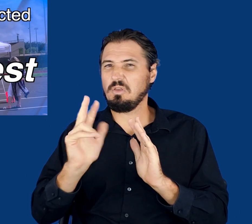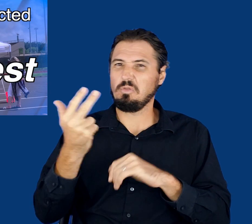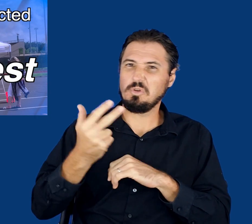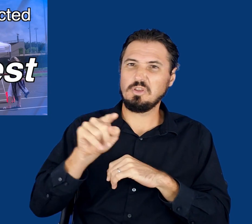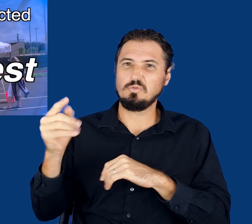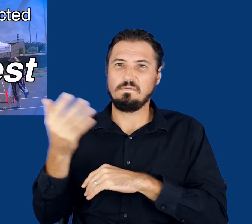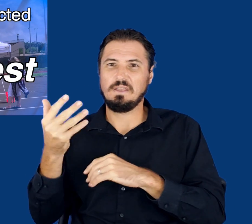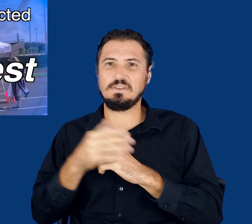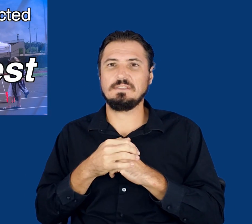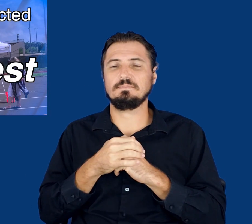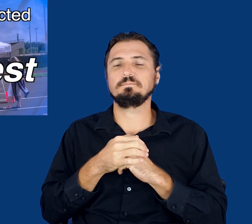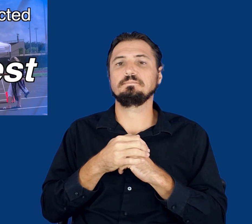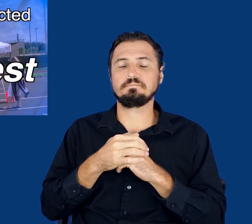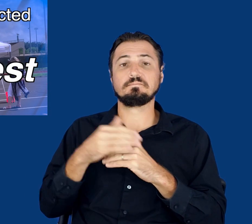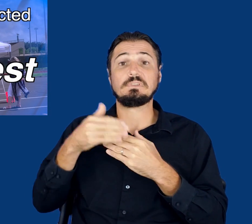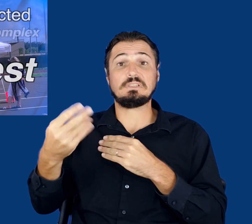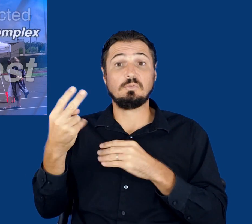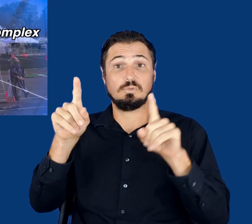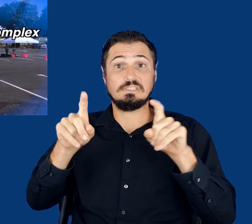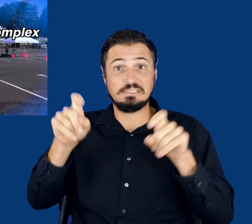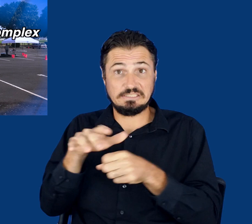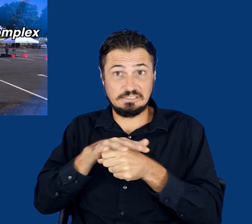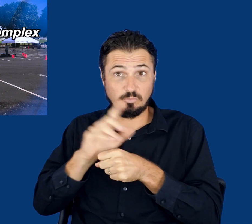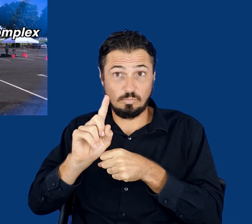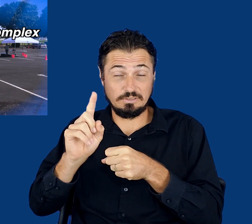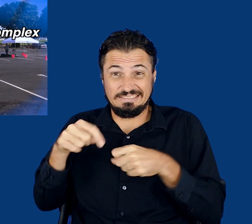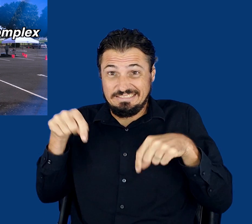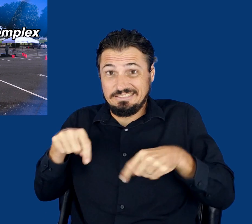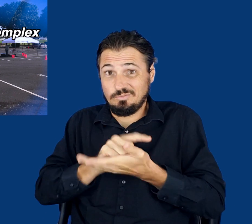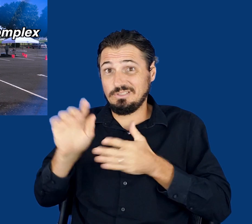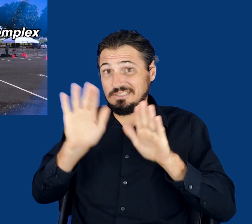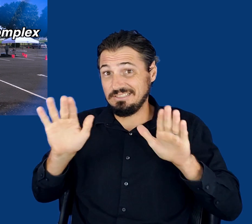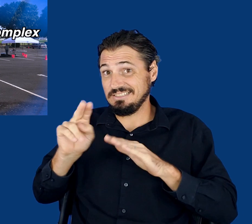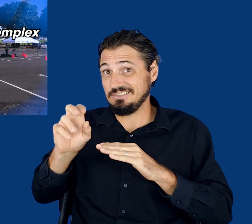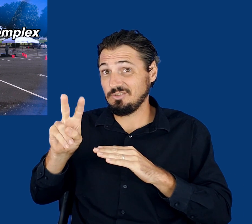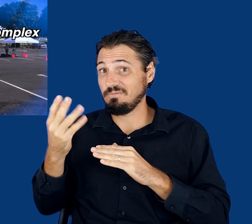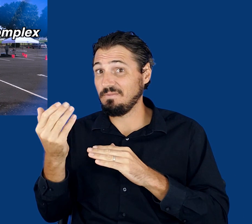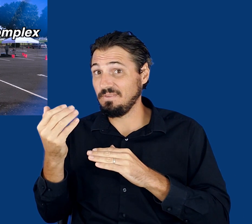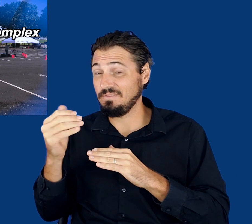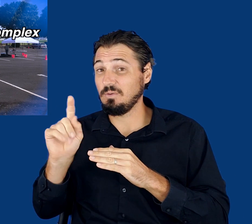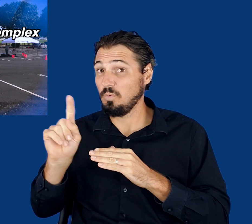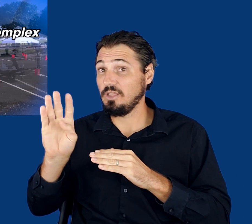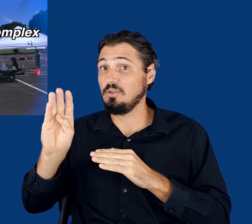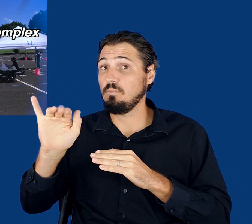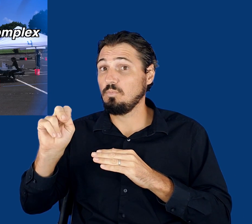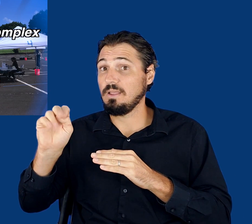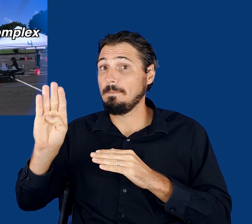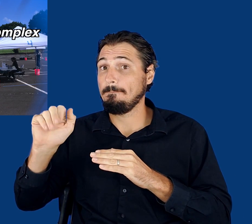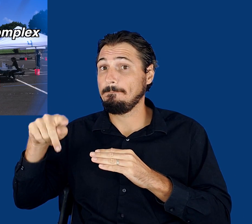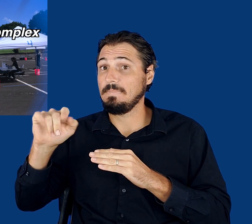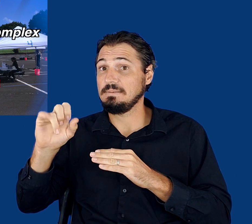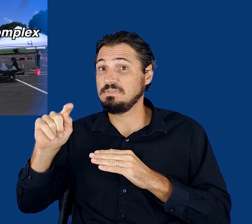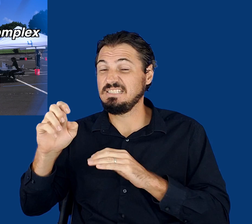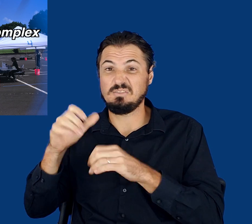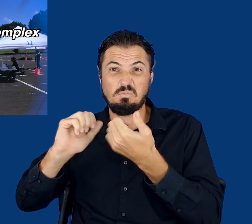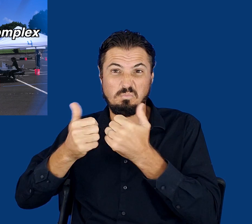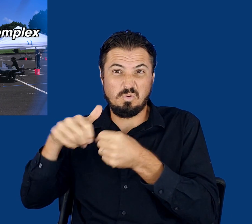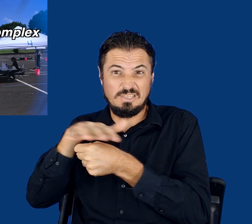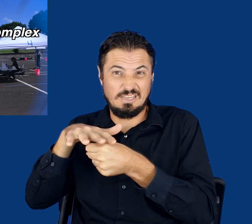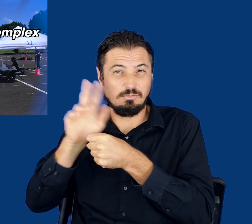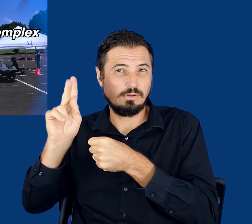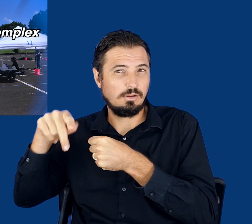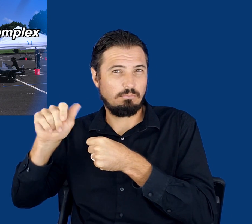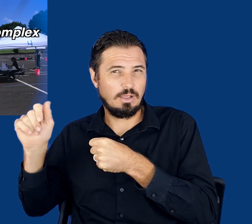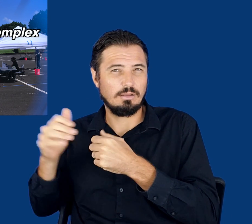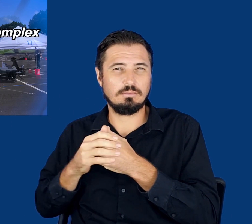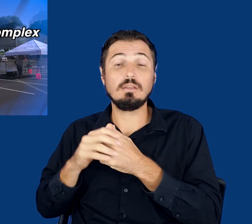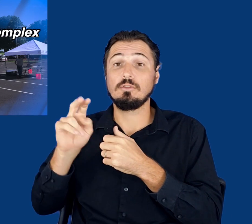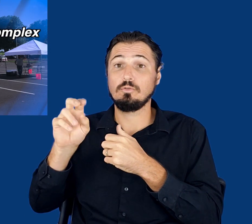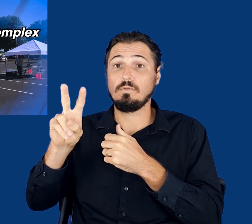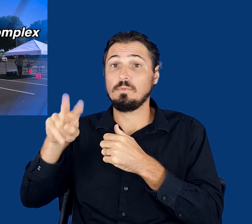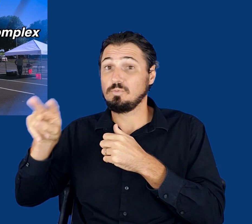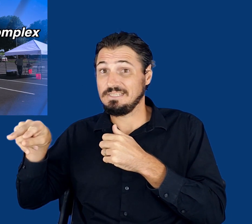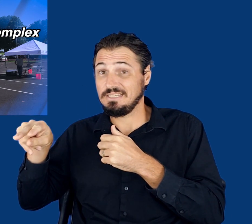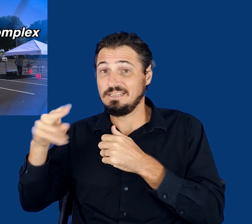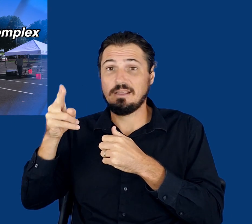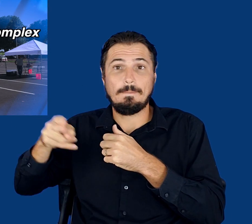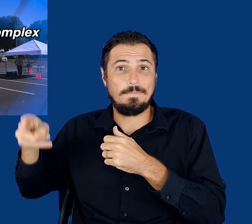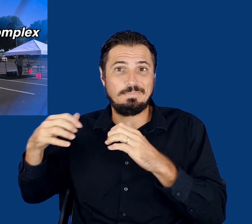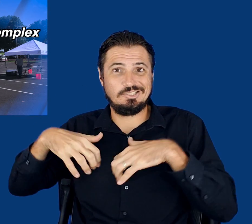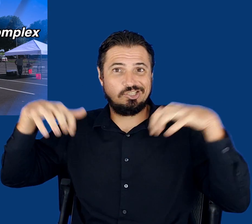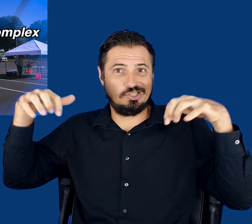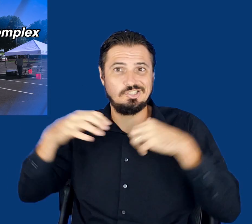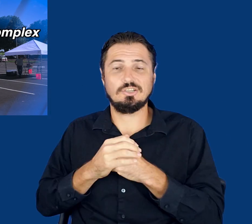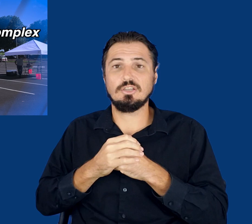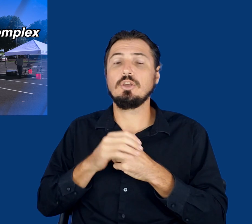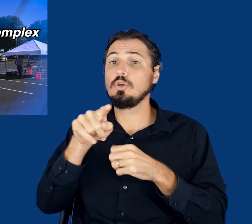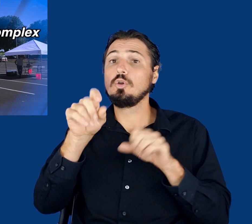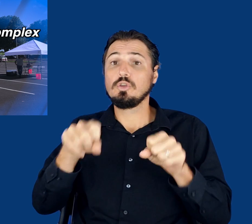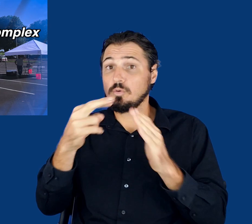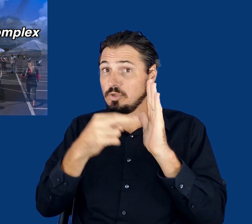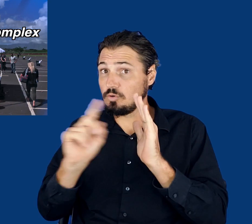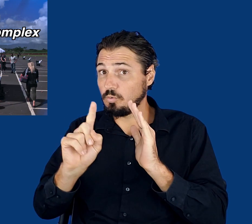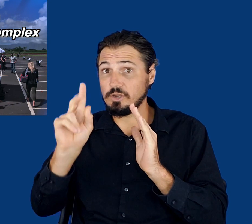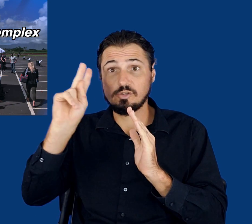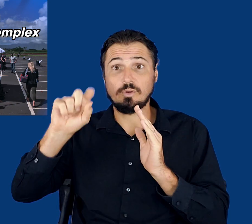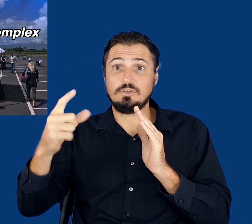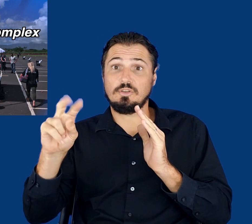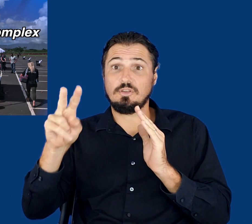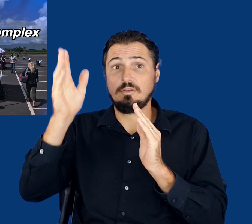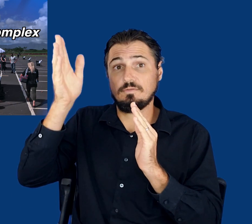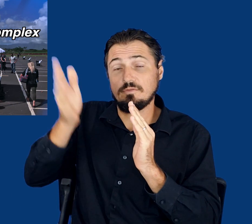The next two testing sites will be this Sunday, November 15 at the Bryan J. Baptiste Sports Complex in Kapa’a and November 22 at Hanapepe Stadium. Register at Kauai.gov/test to reduce